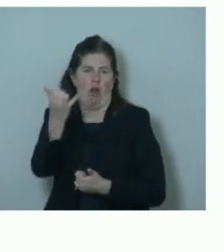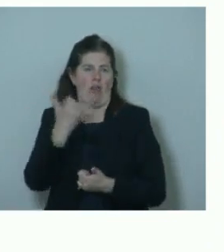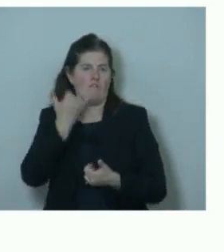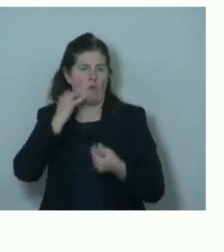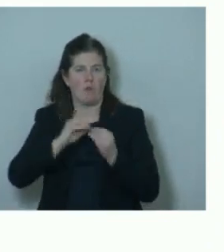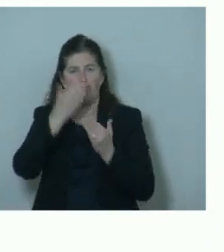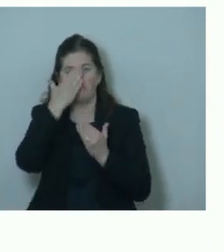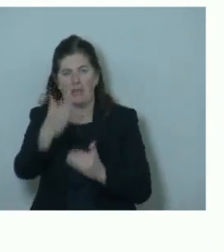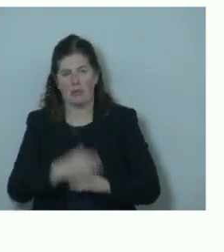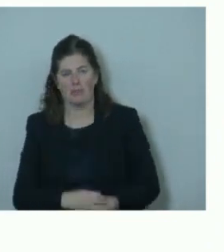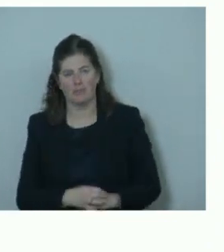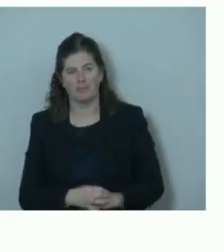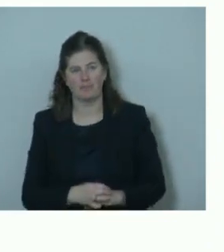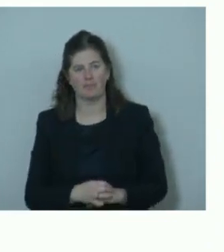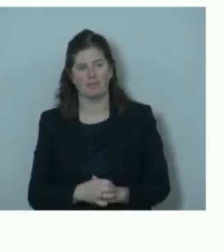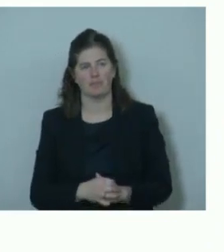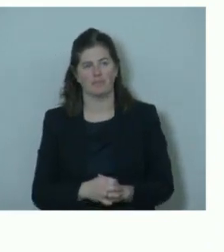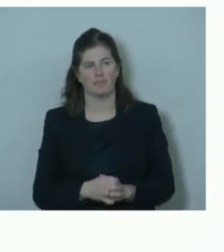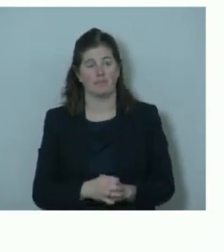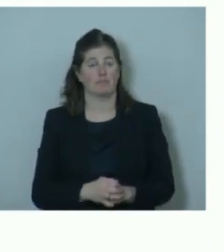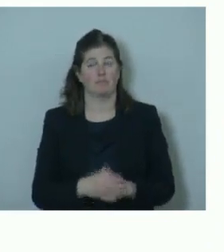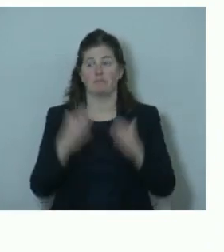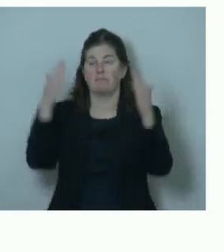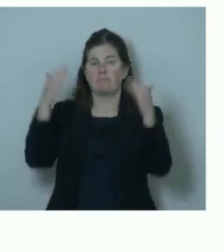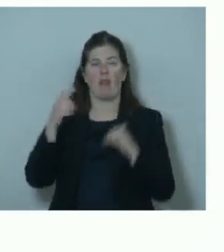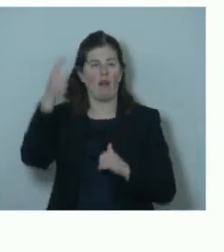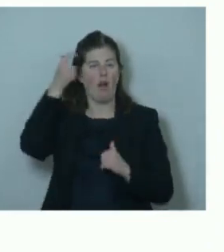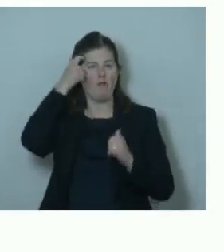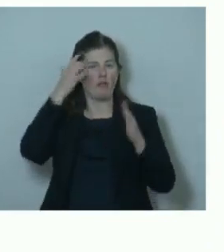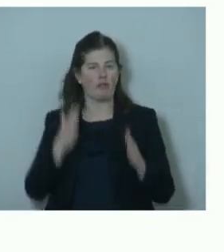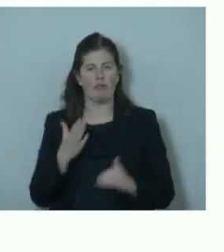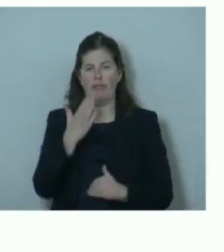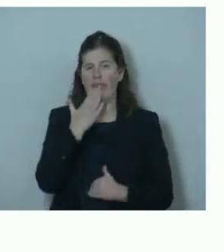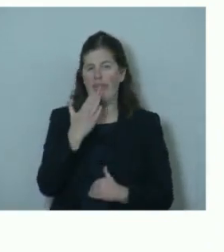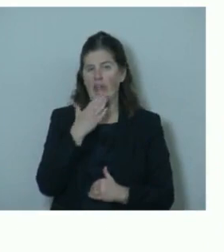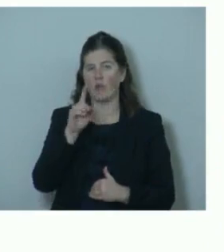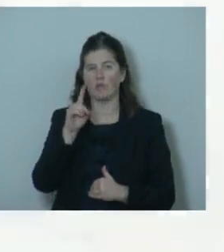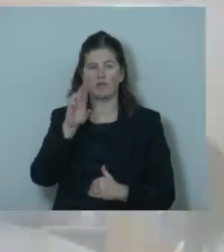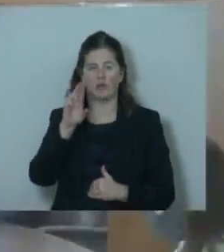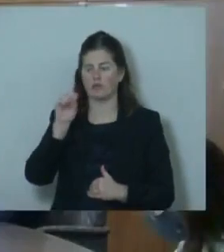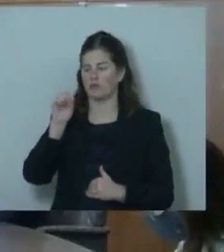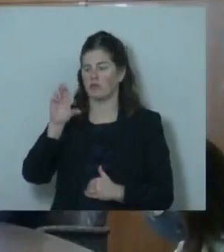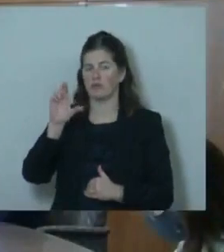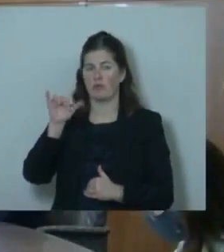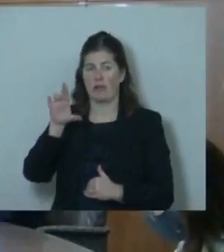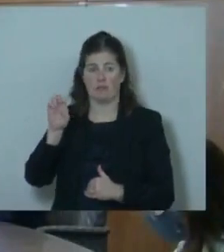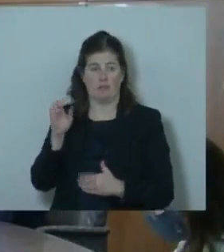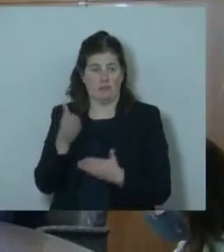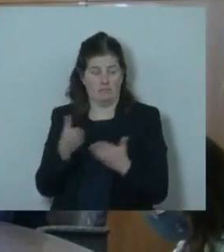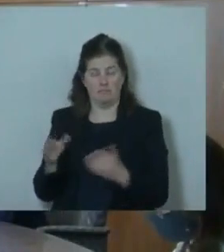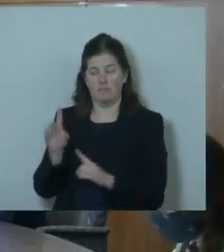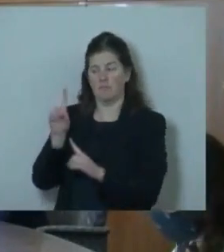WE HAVE FOLKS WHO CAN ANSWER AND GET YOU CONNECTED WITH RESOURCES, OR JUST TALK IT THROUGH. THANK YOU VERY MUCH.